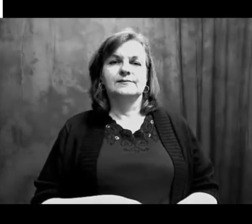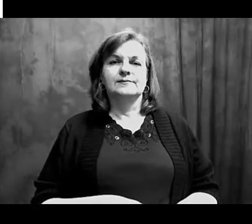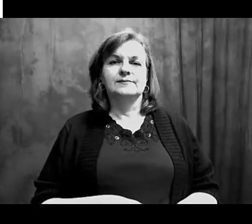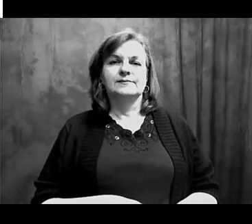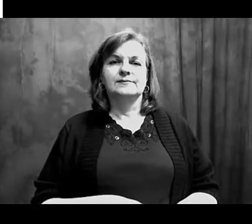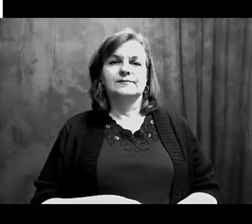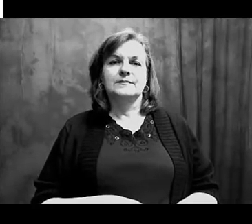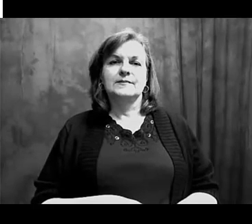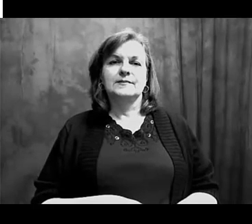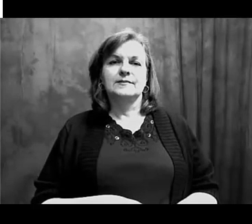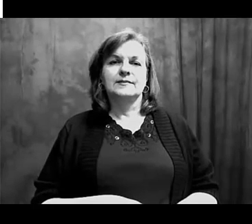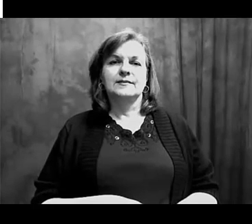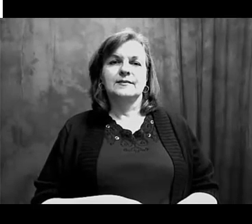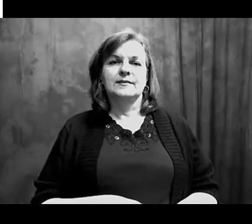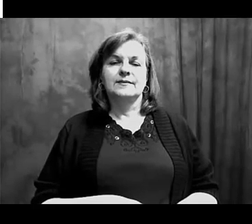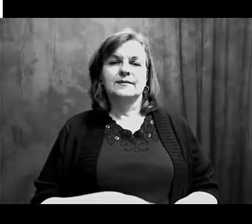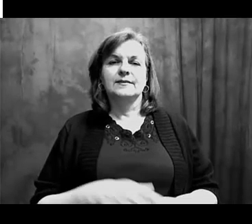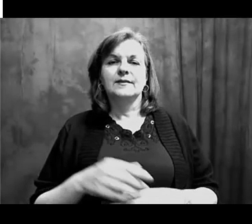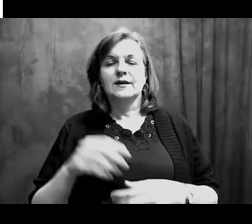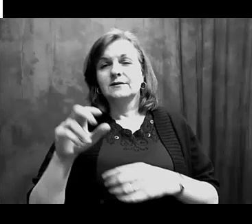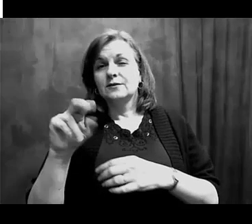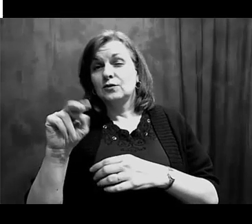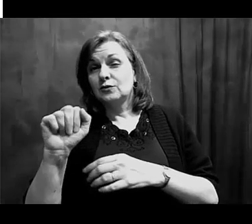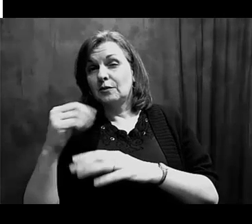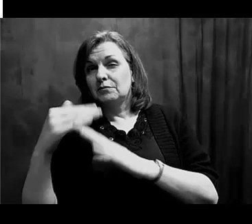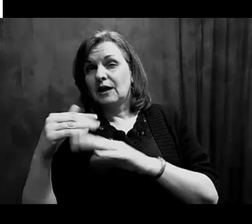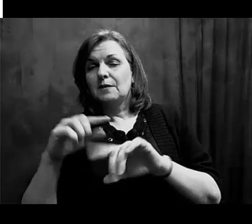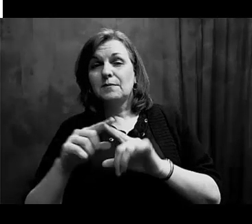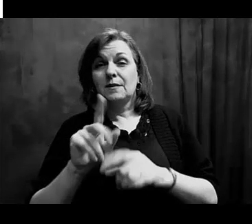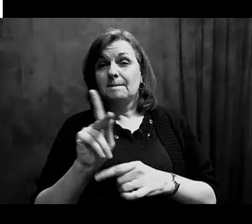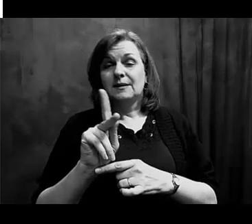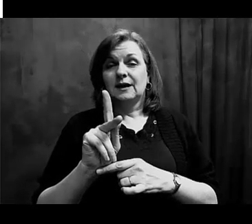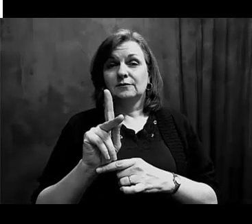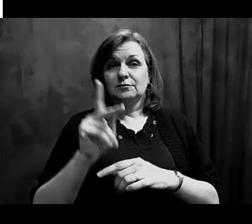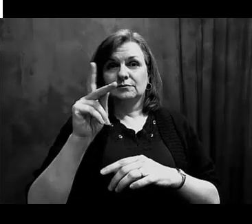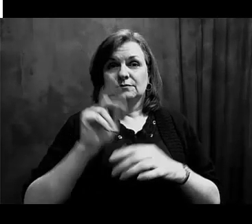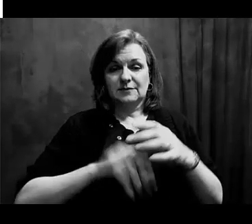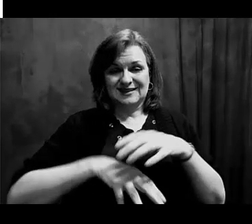we block sodium - but we were letting potassium out